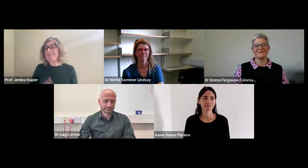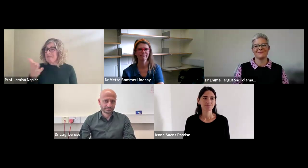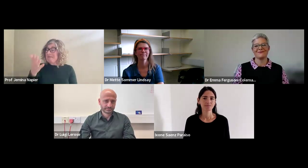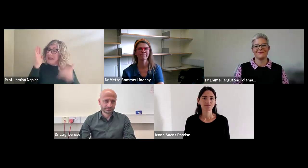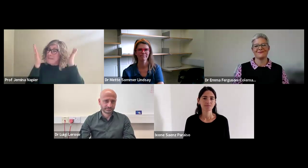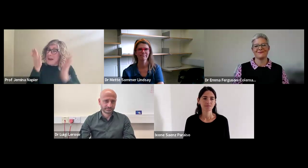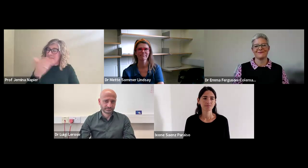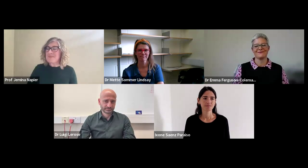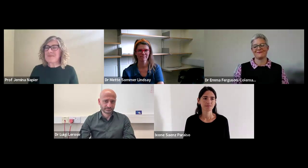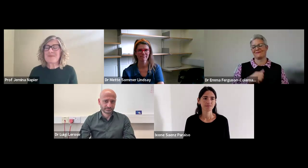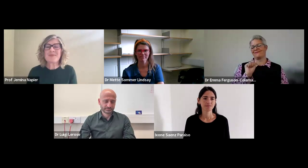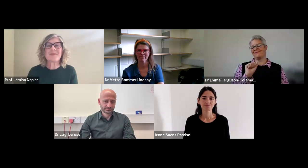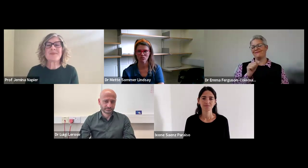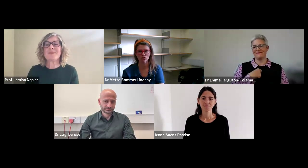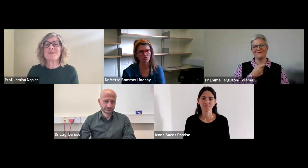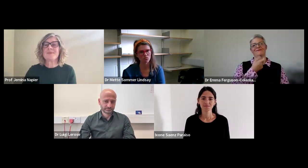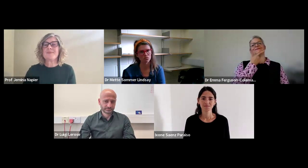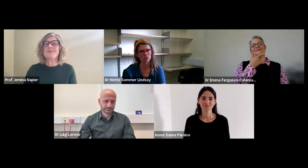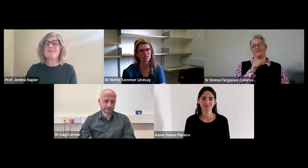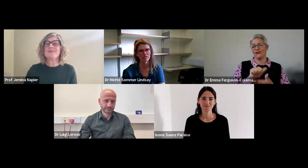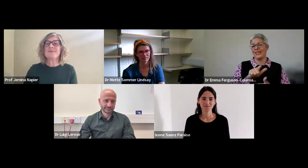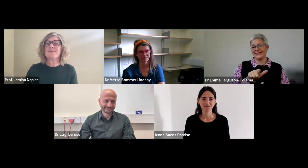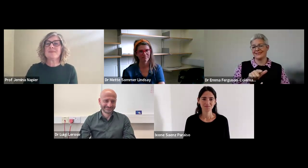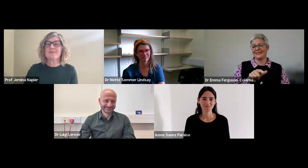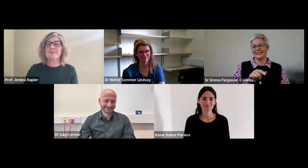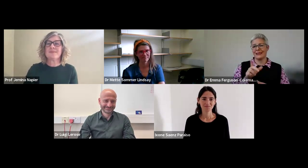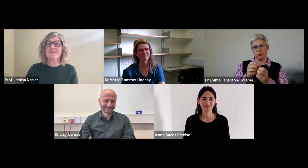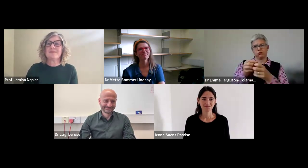that almost all of you have come from a different country. Emma.